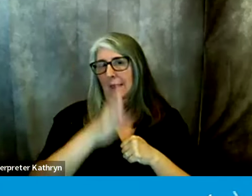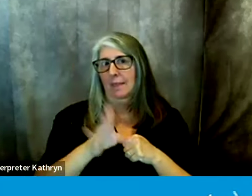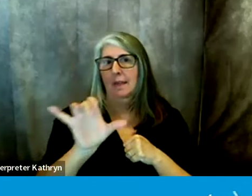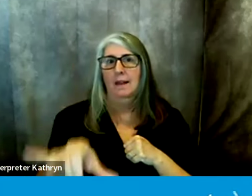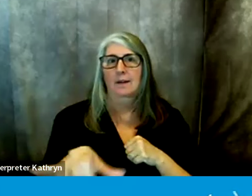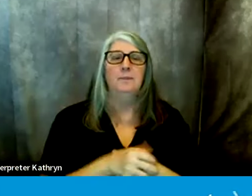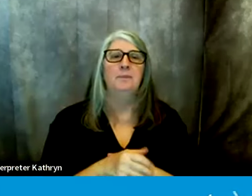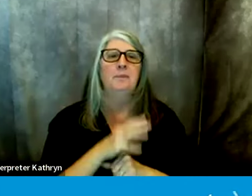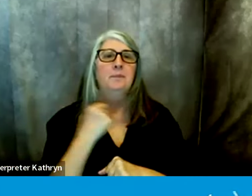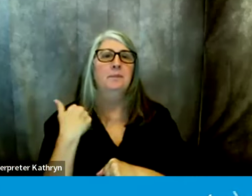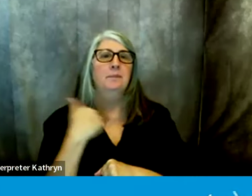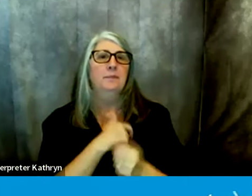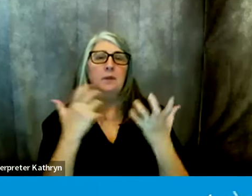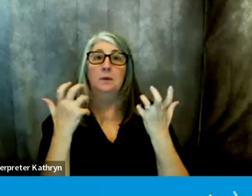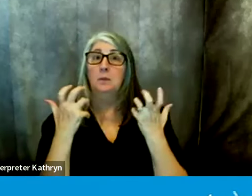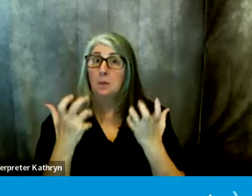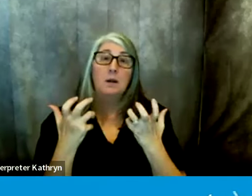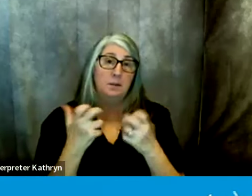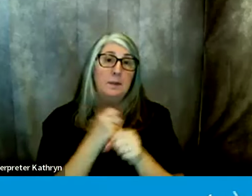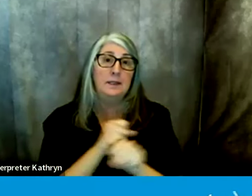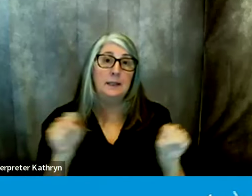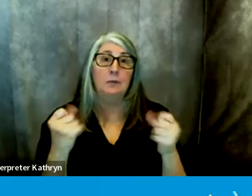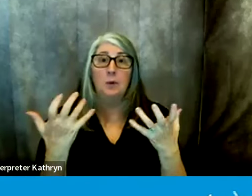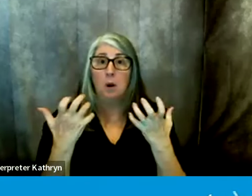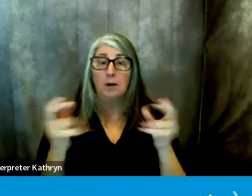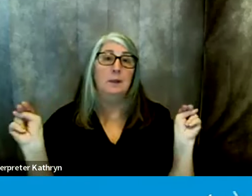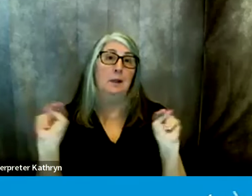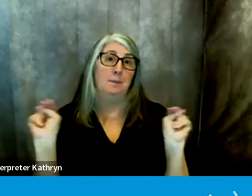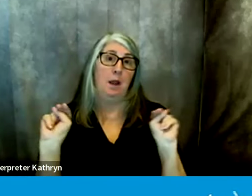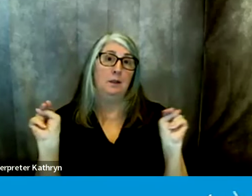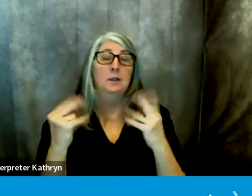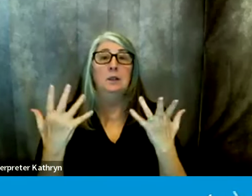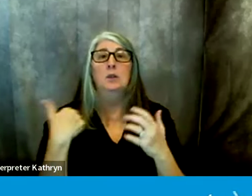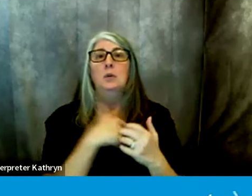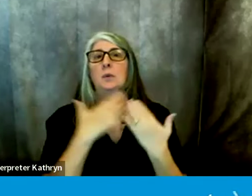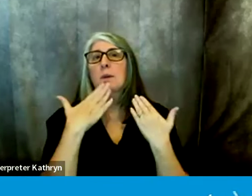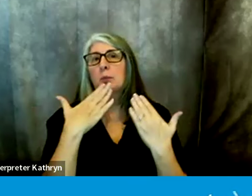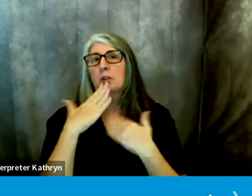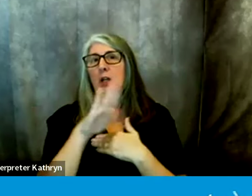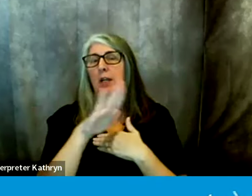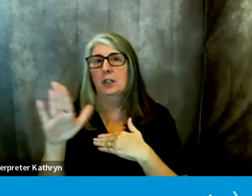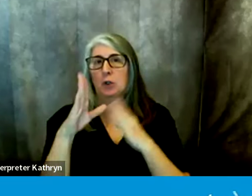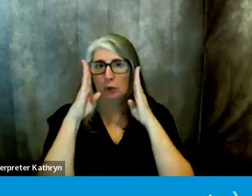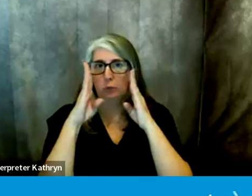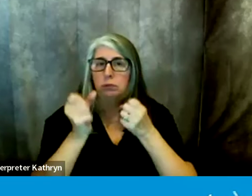We want it to be safe. We want it to be unbiased. We appreciate your conscientious effort in that regard.